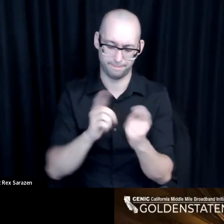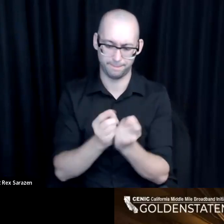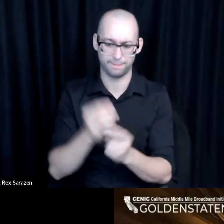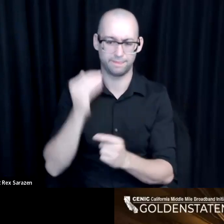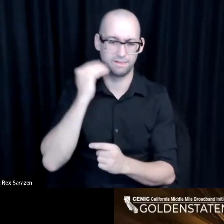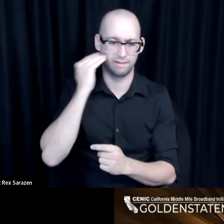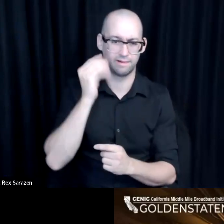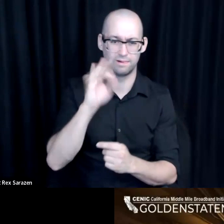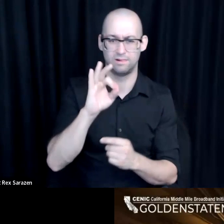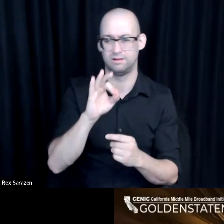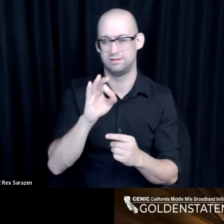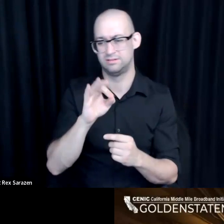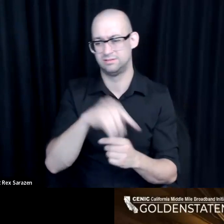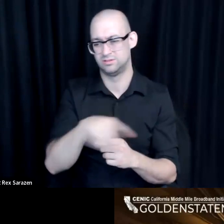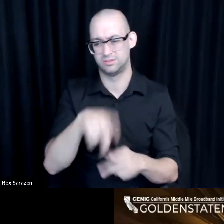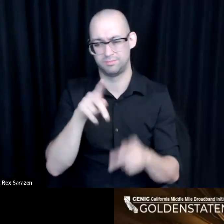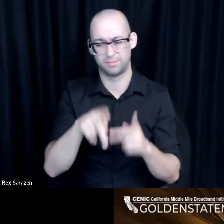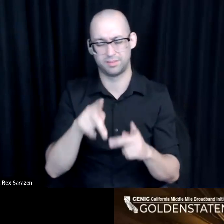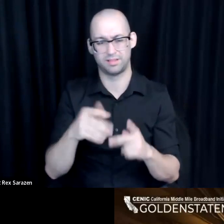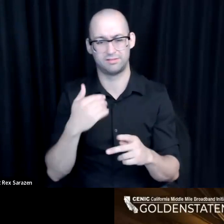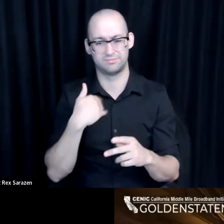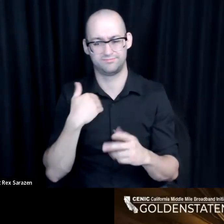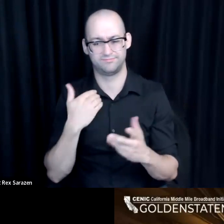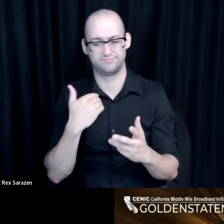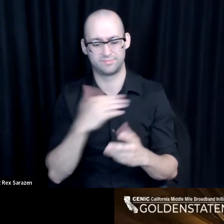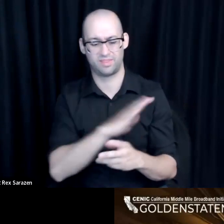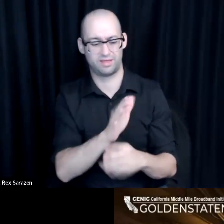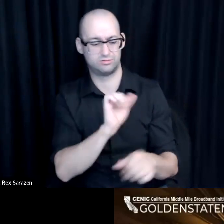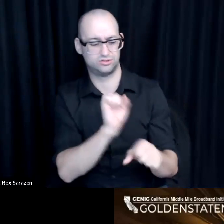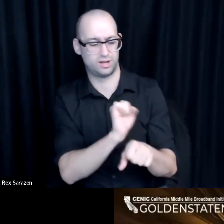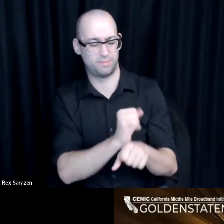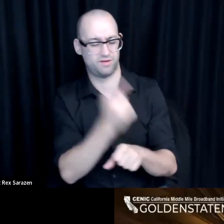don't get that national access to other Tribes. And were really feeling like they were doing